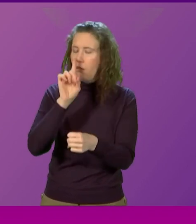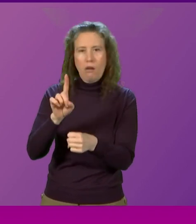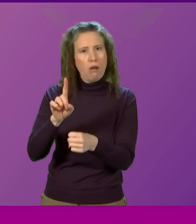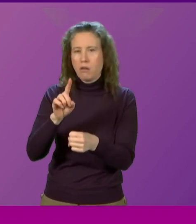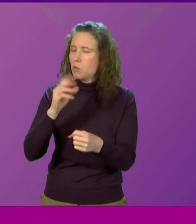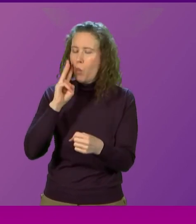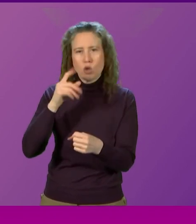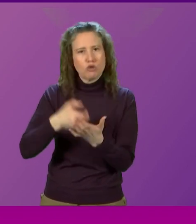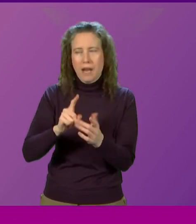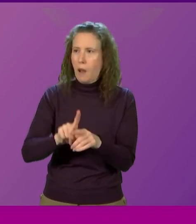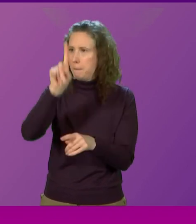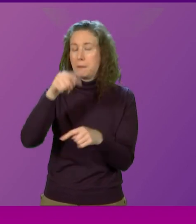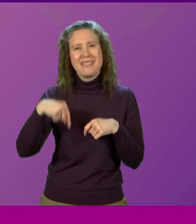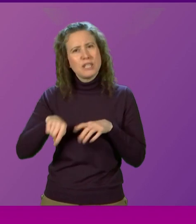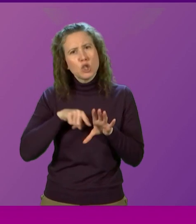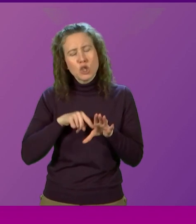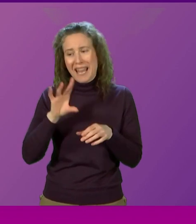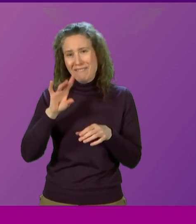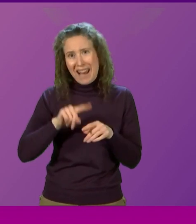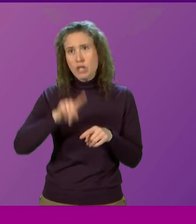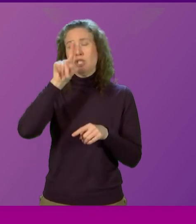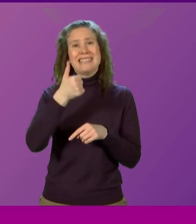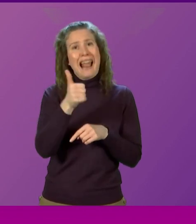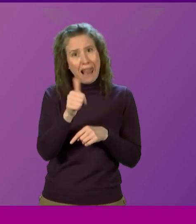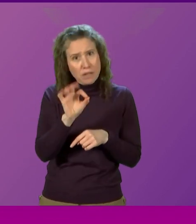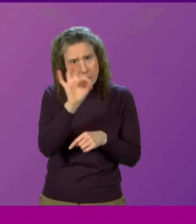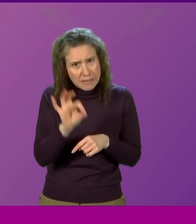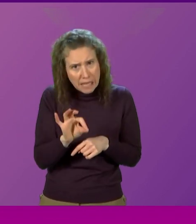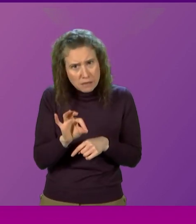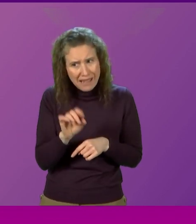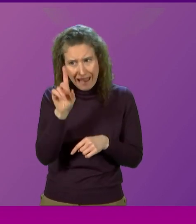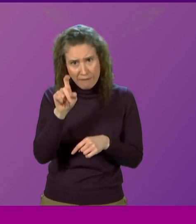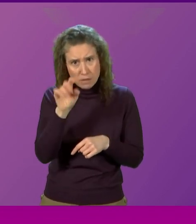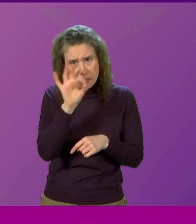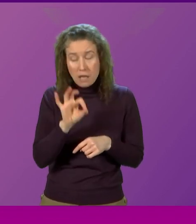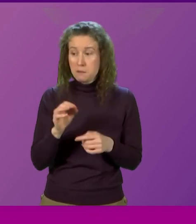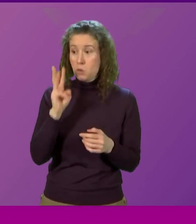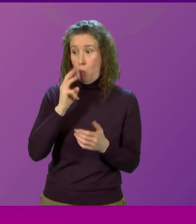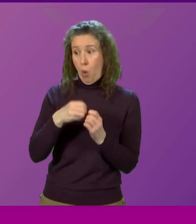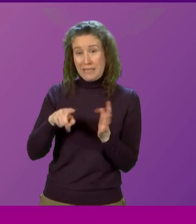but this year inflation is at 11 per cent and water bills are set to increase by an